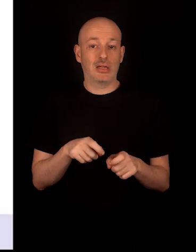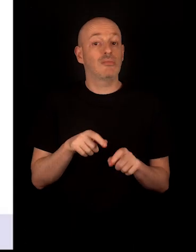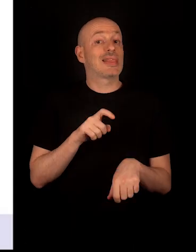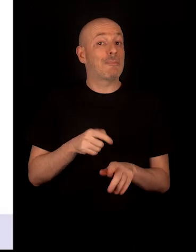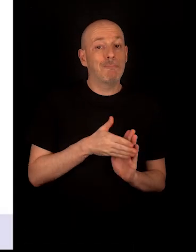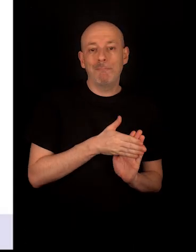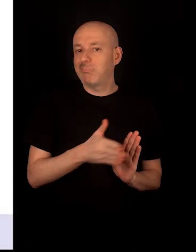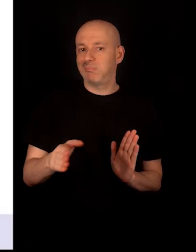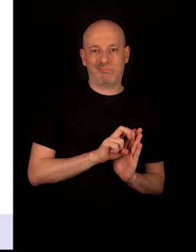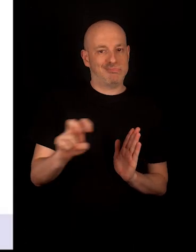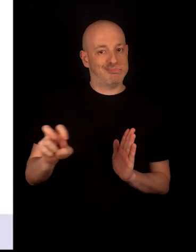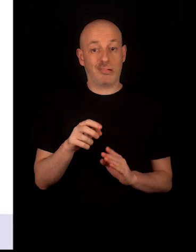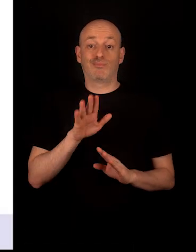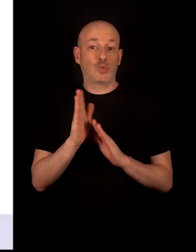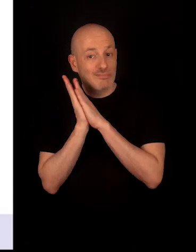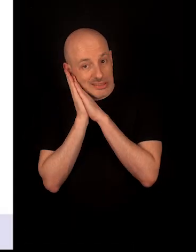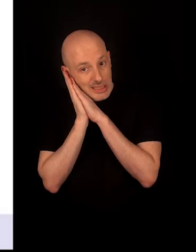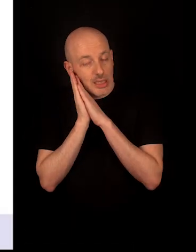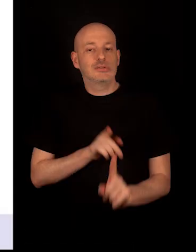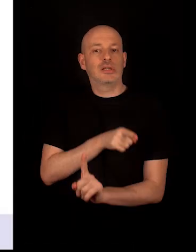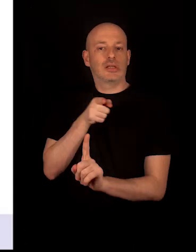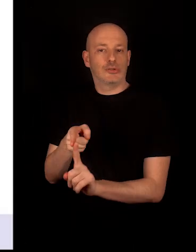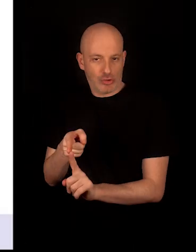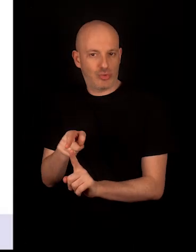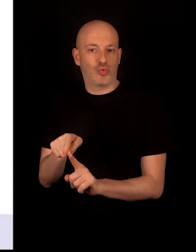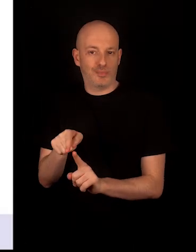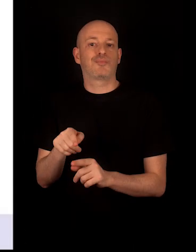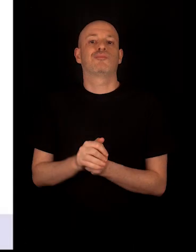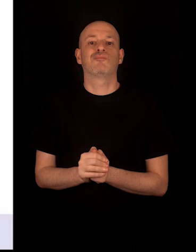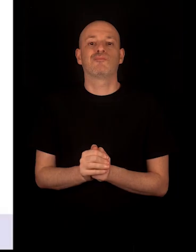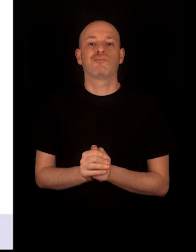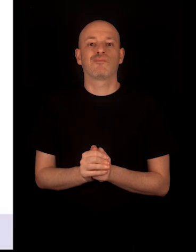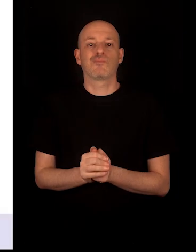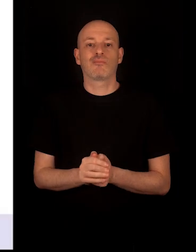for the entire time journey from your residence to the destination.